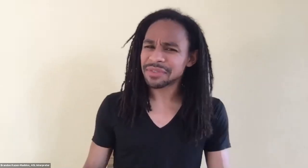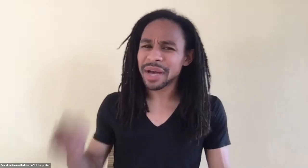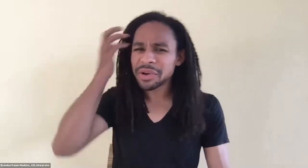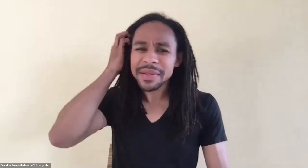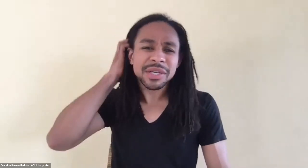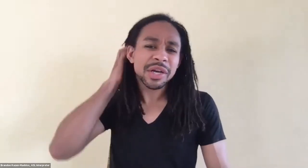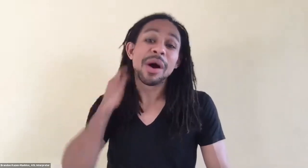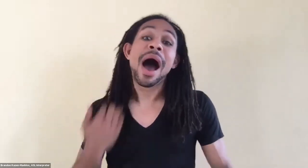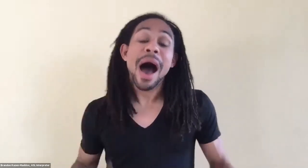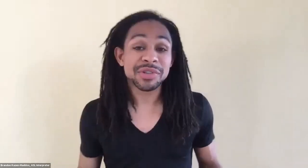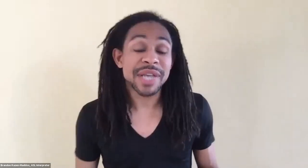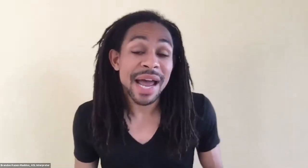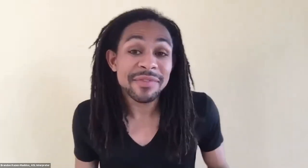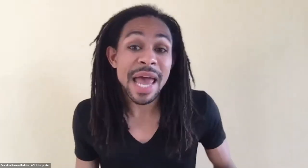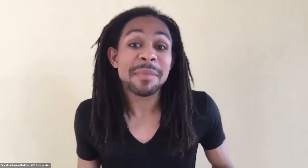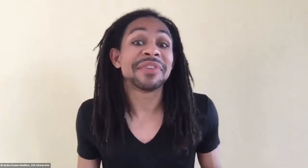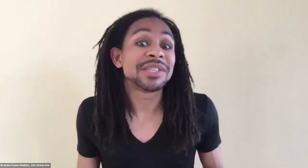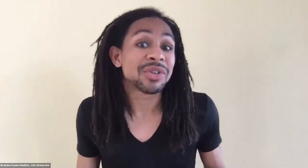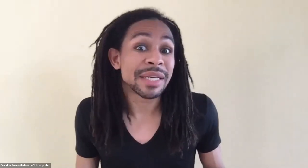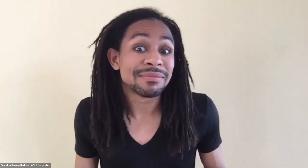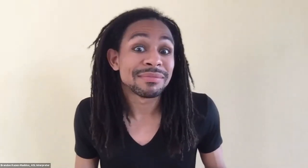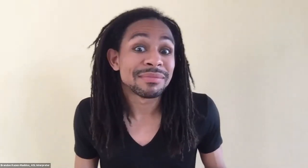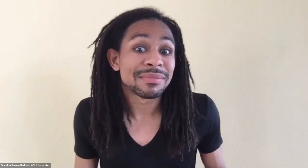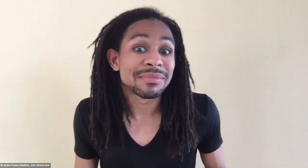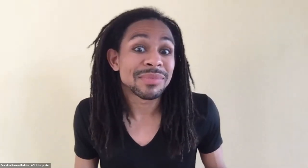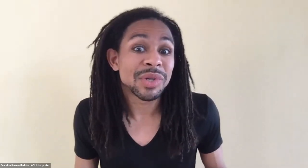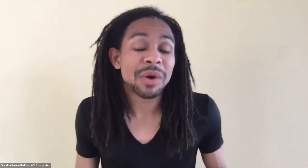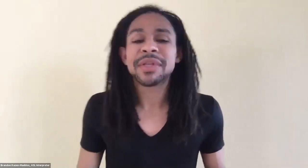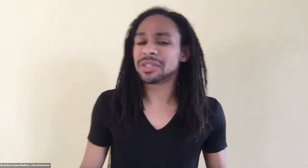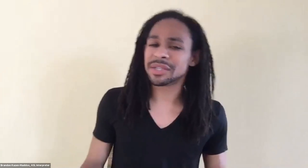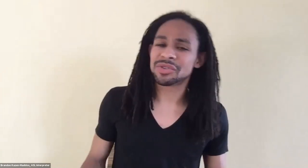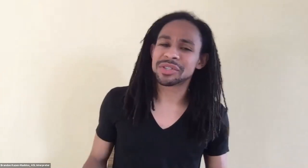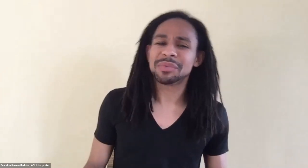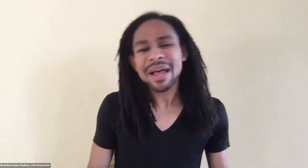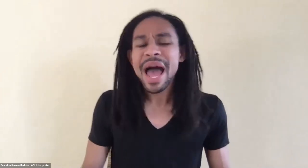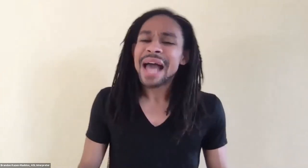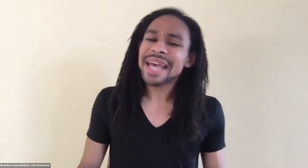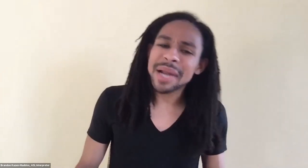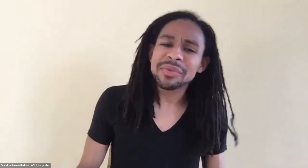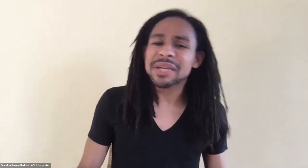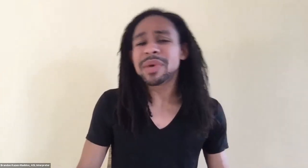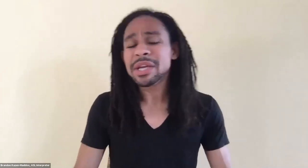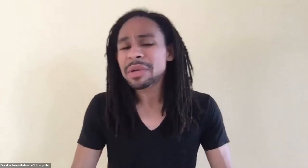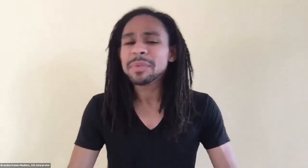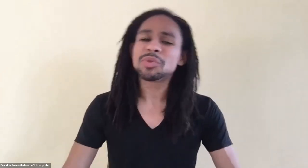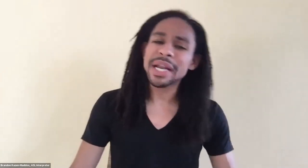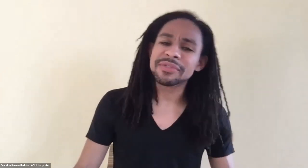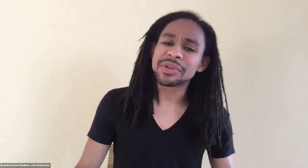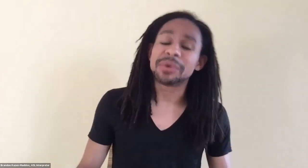"Well, I don't know how that's gonna go." "Understand, I have an MFA degree," you know? And they artistic directors said, "Well, yeah, but I don't think "hearing people are ready for you."